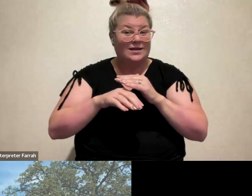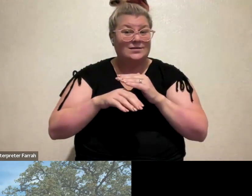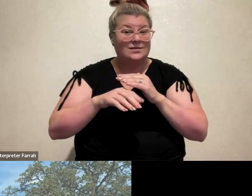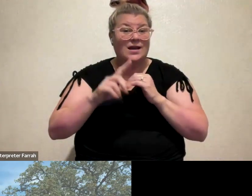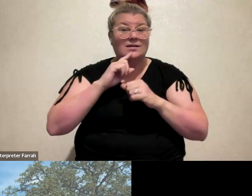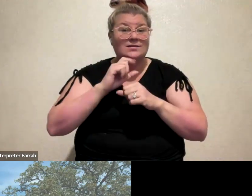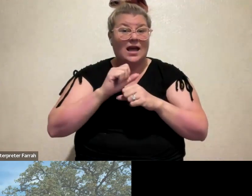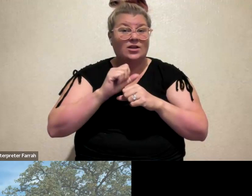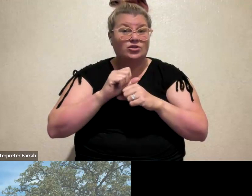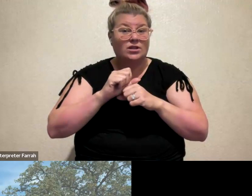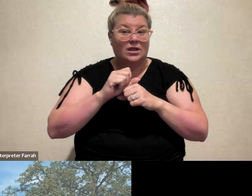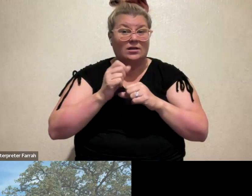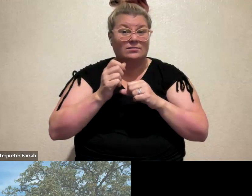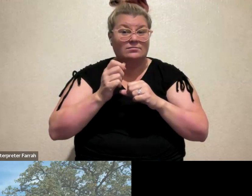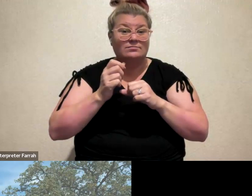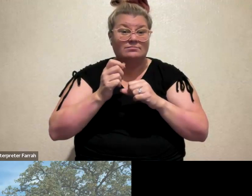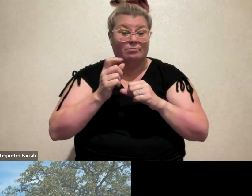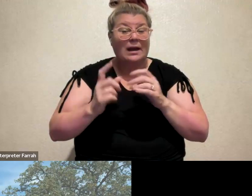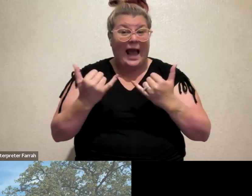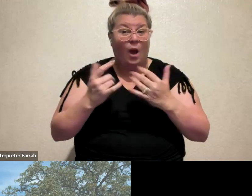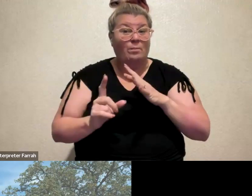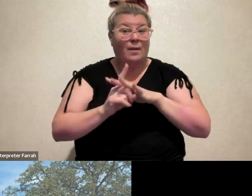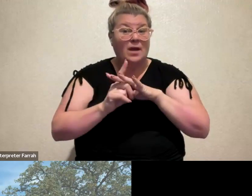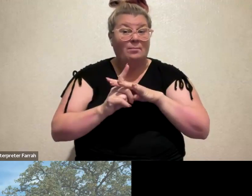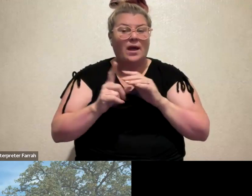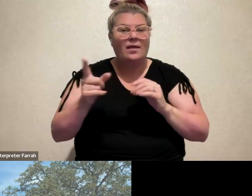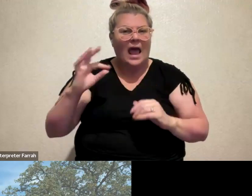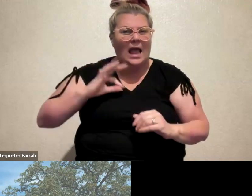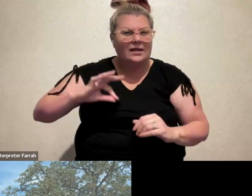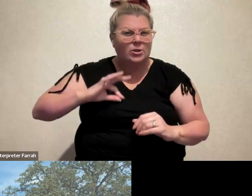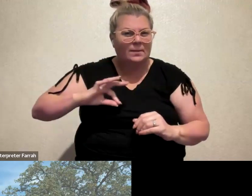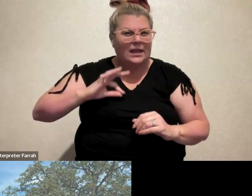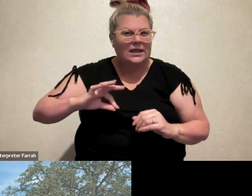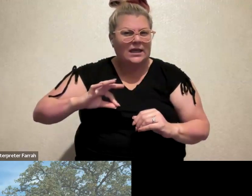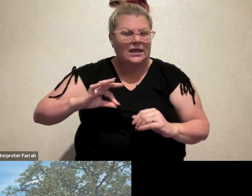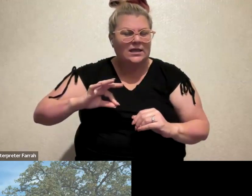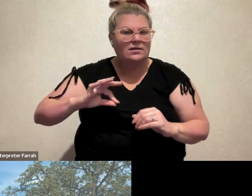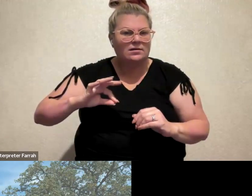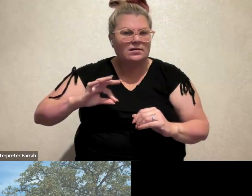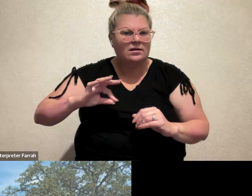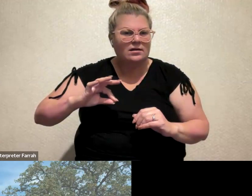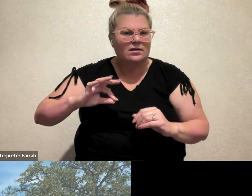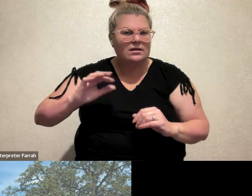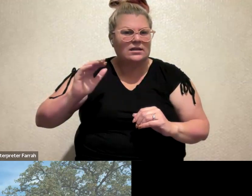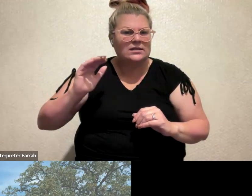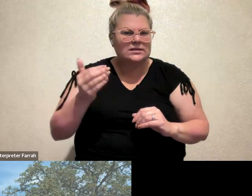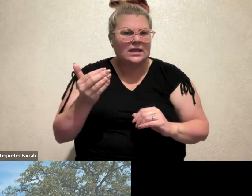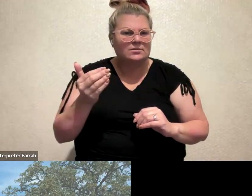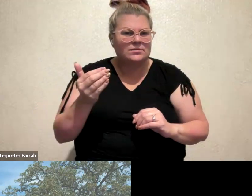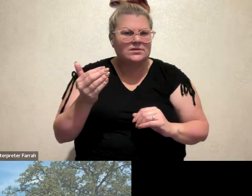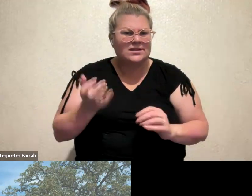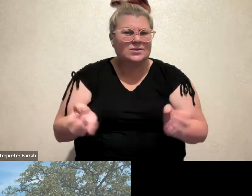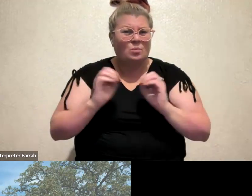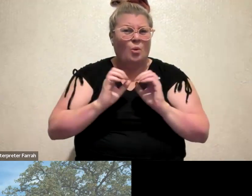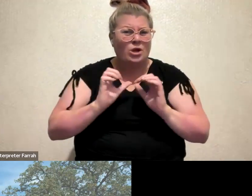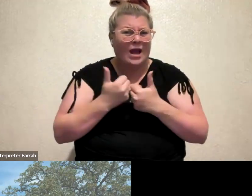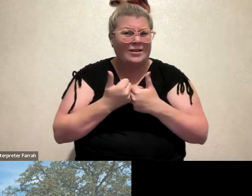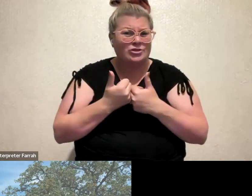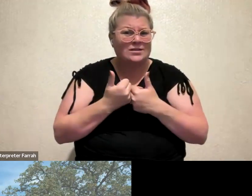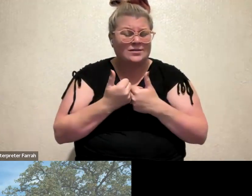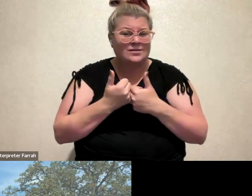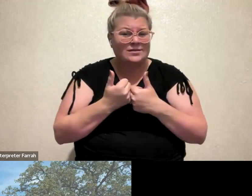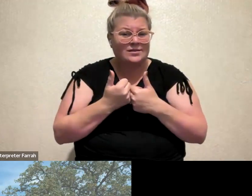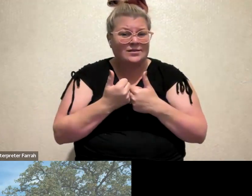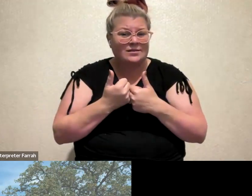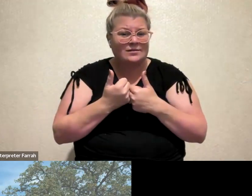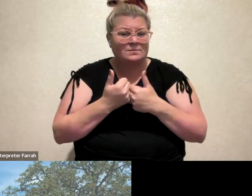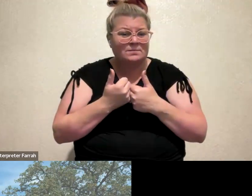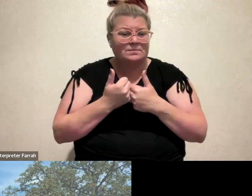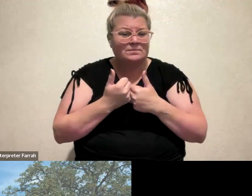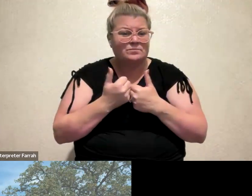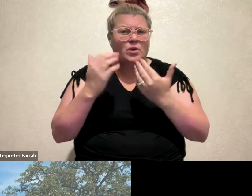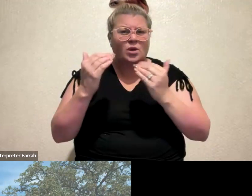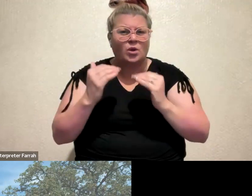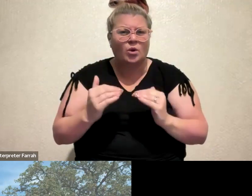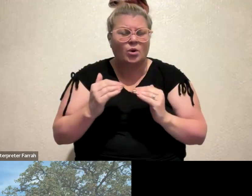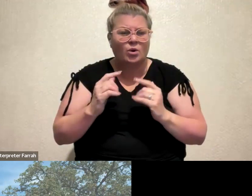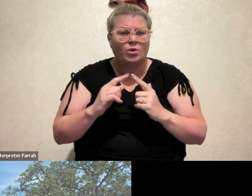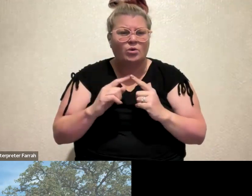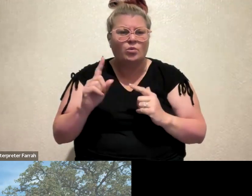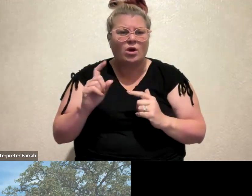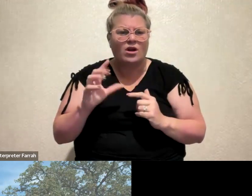raised. The eligibility is even it looks like it's even more challenging lower to a 150% of